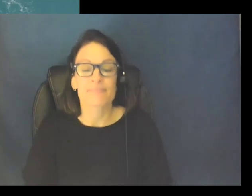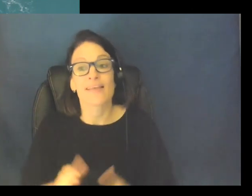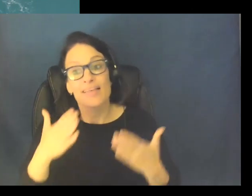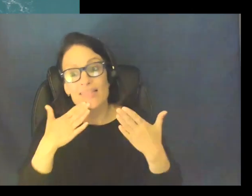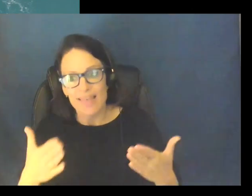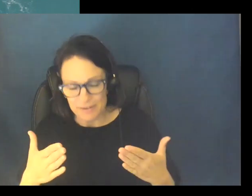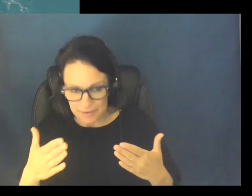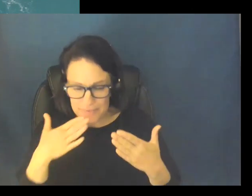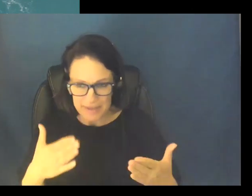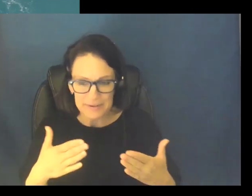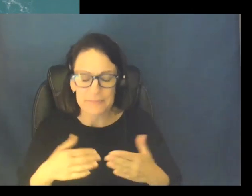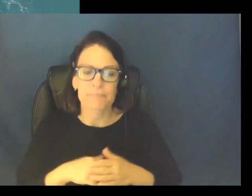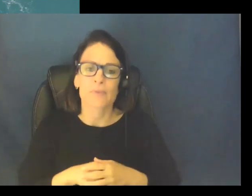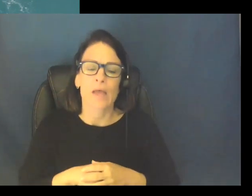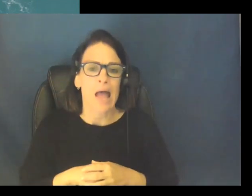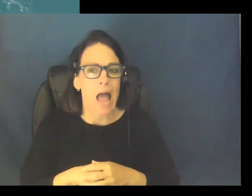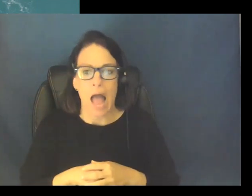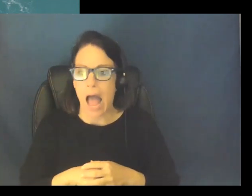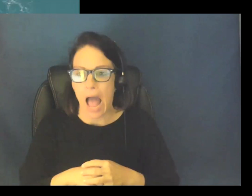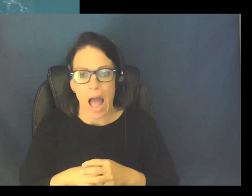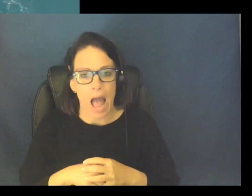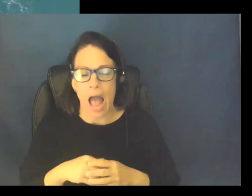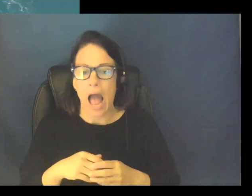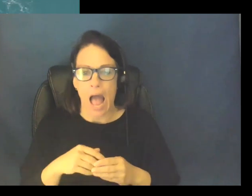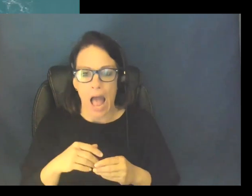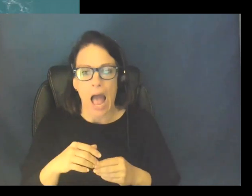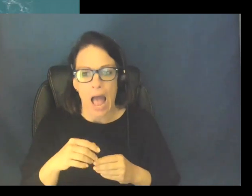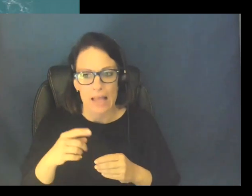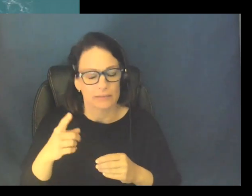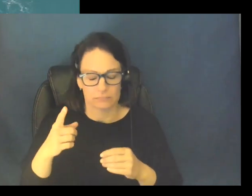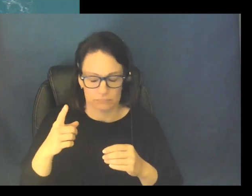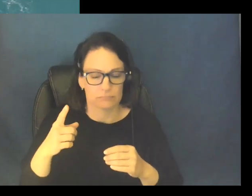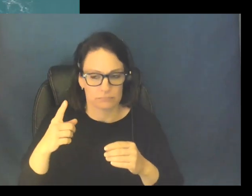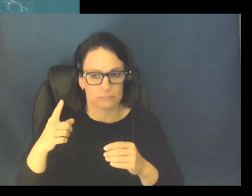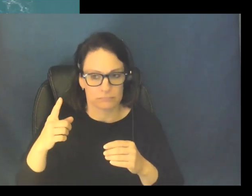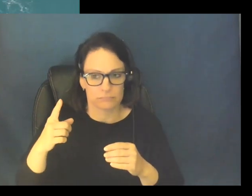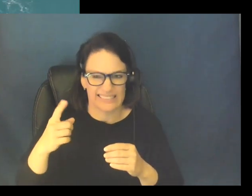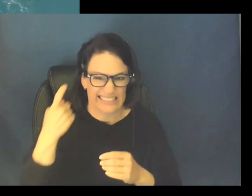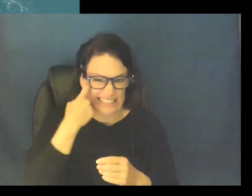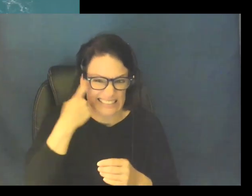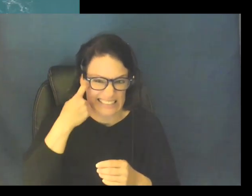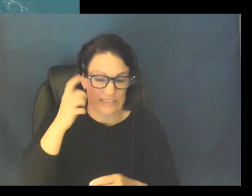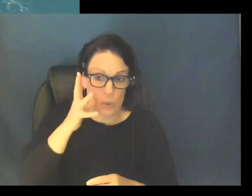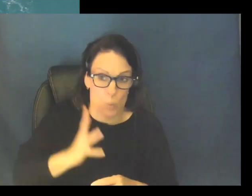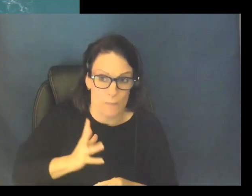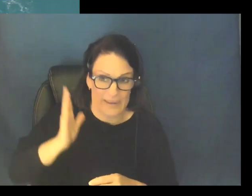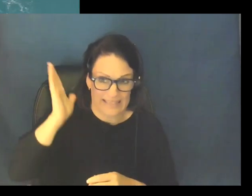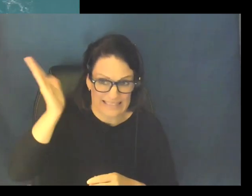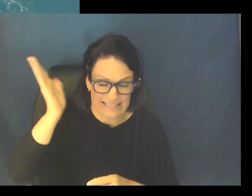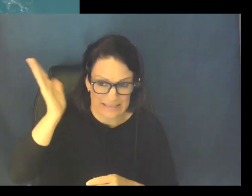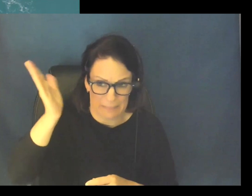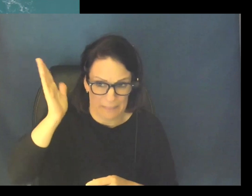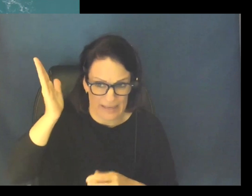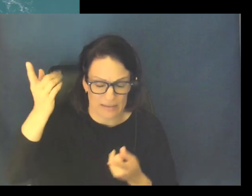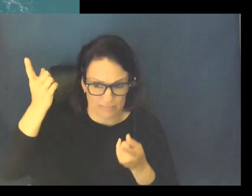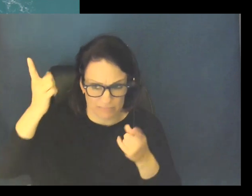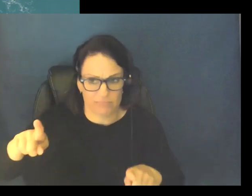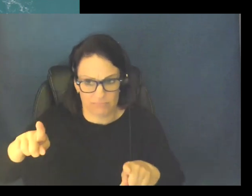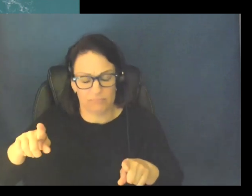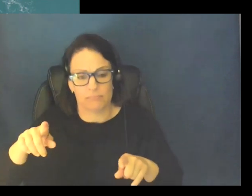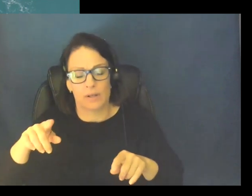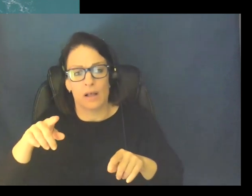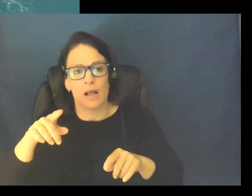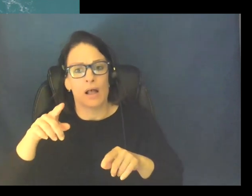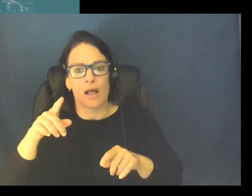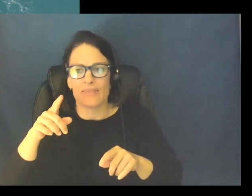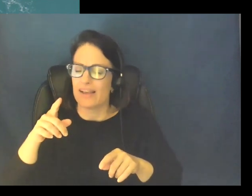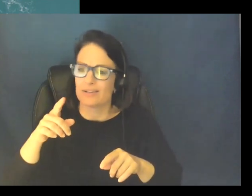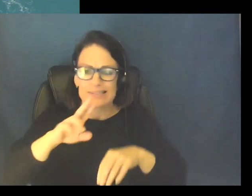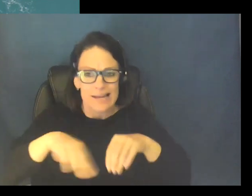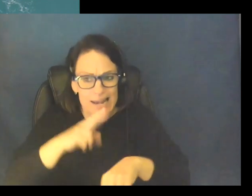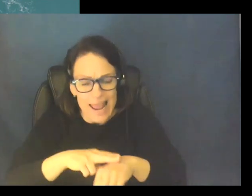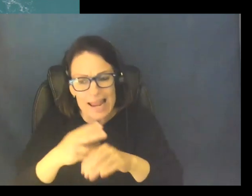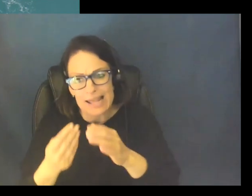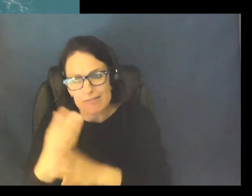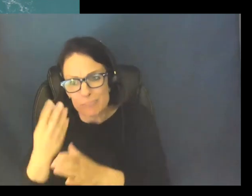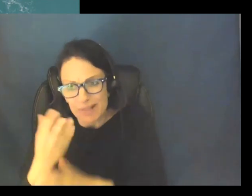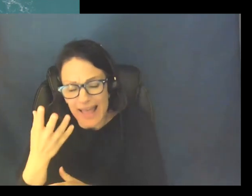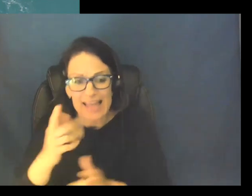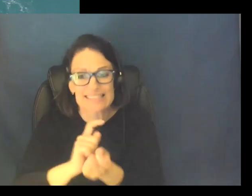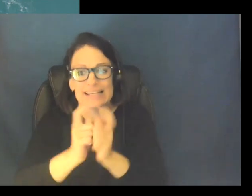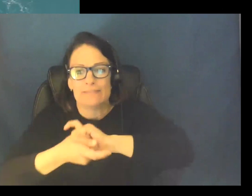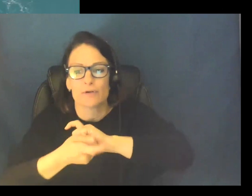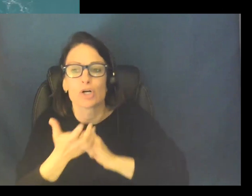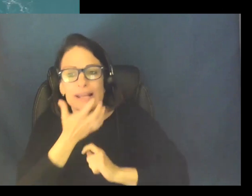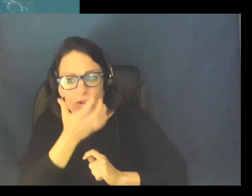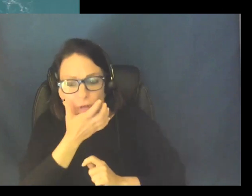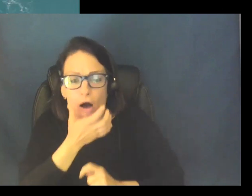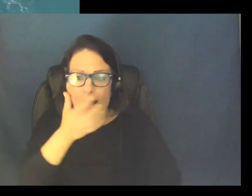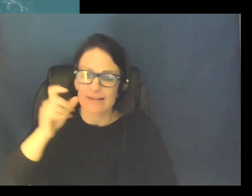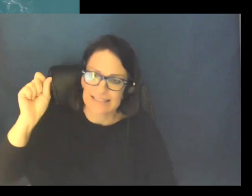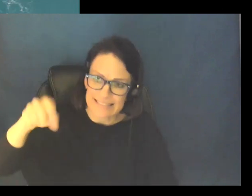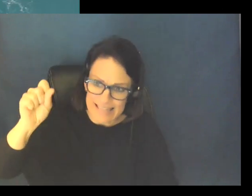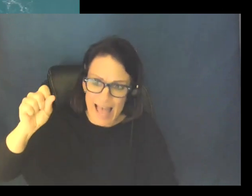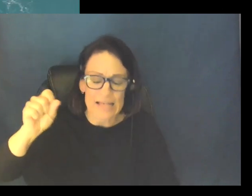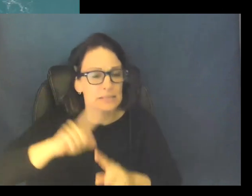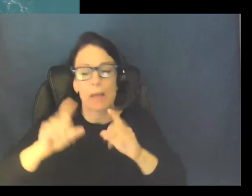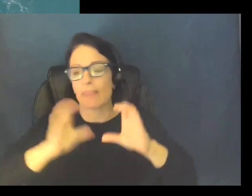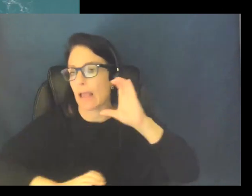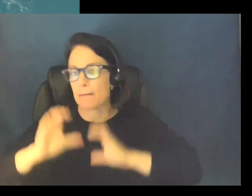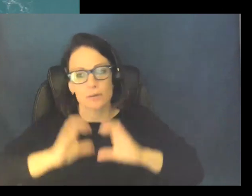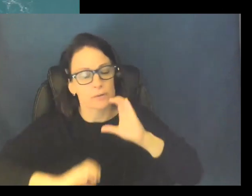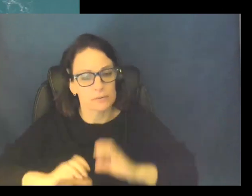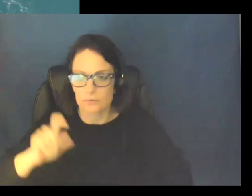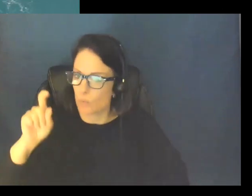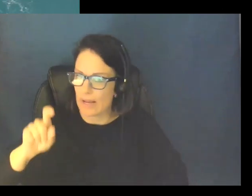We do ask you to please try to focus your comments, uhm, on the themes that you heard or on concerns about biodiversity, in general. And as specific as you can be, uhm, it is -- it is most welcome.